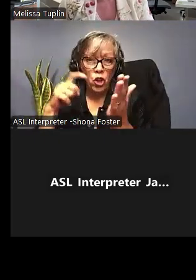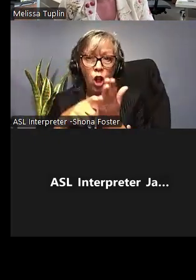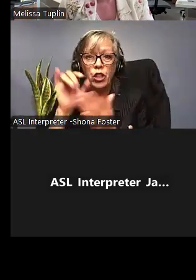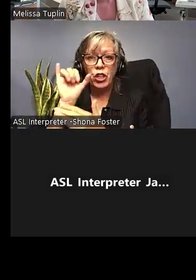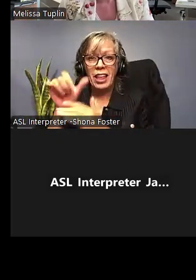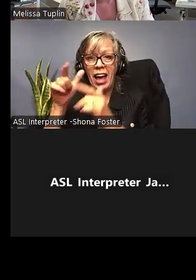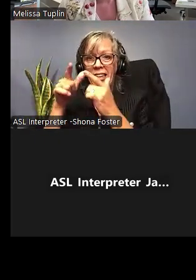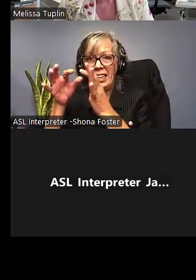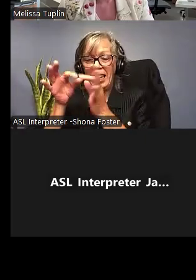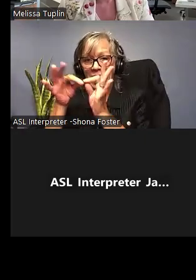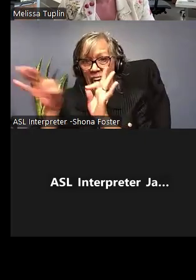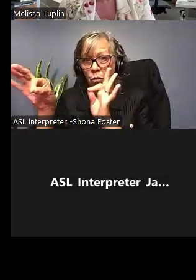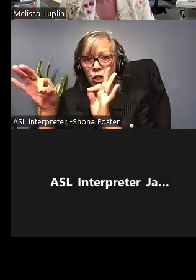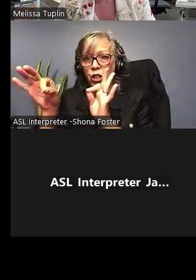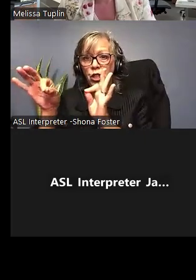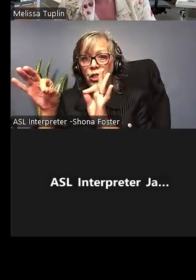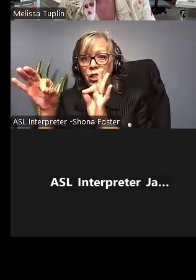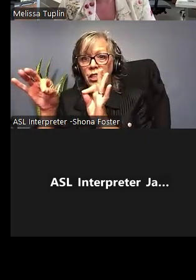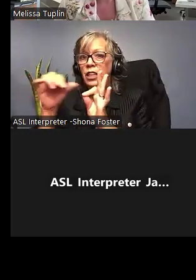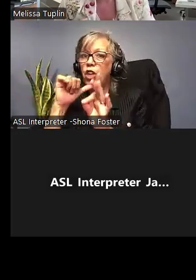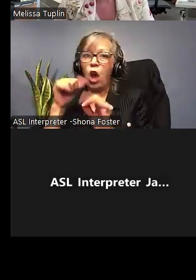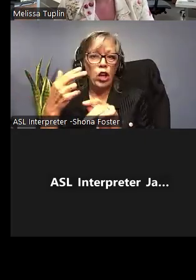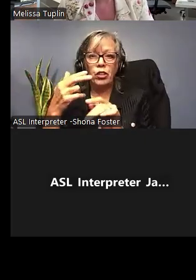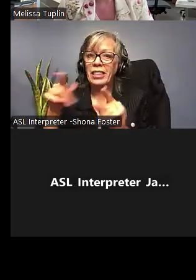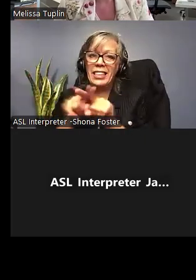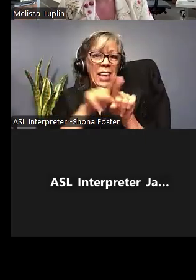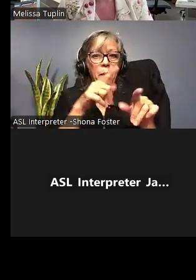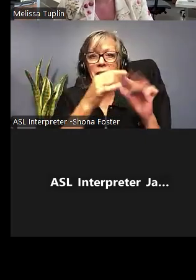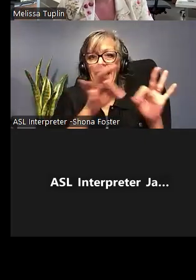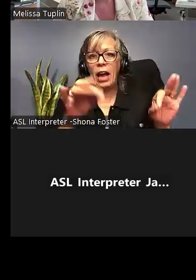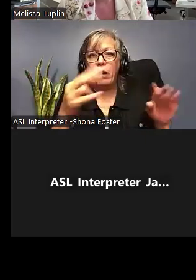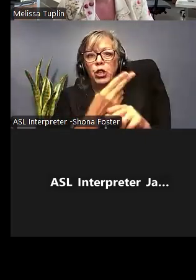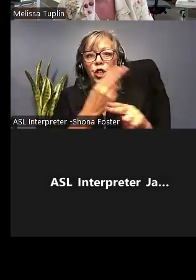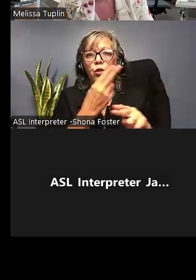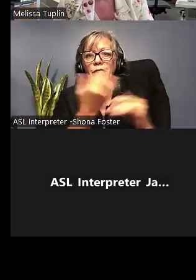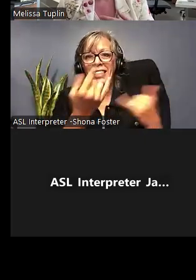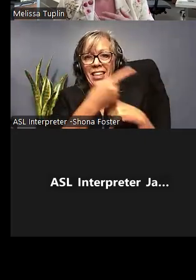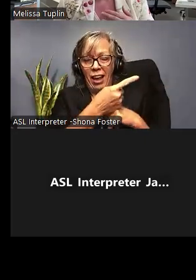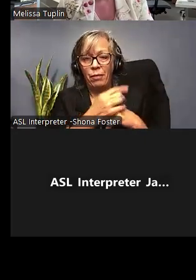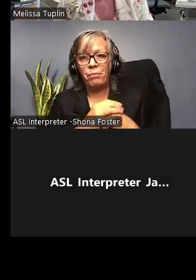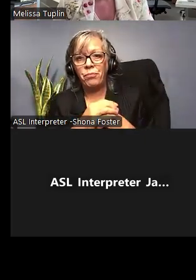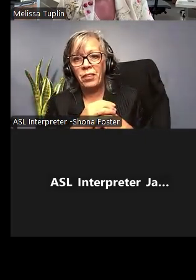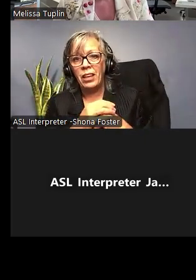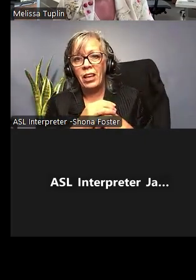align with the language that is currently being used to reference these communities. As we have